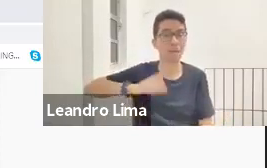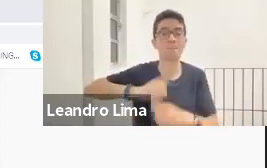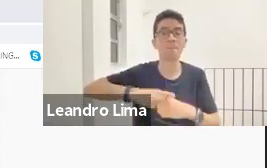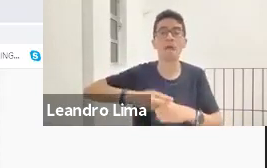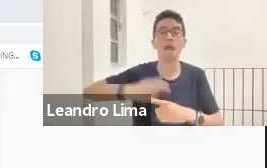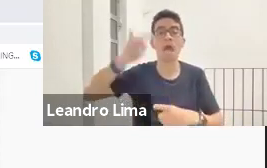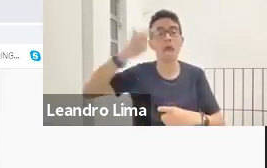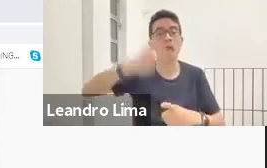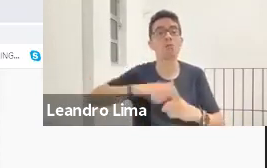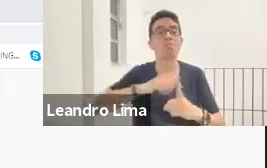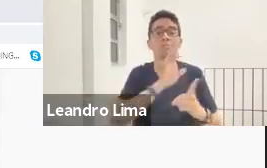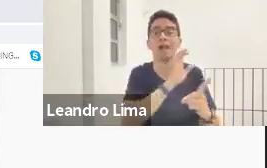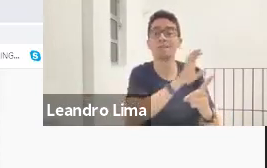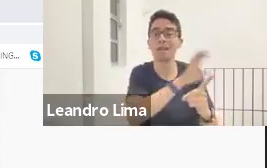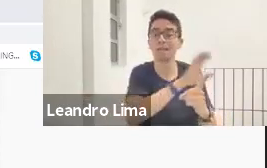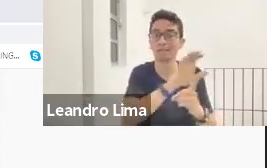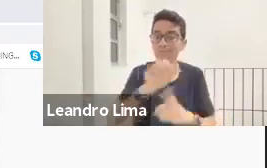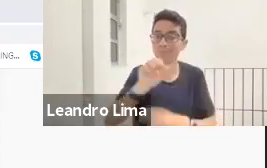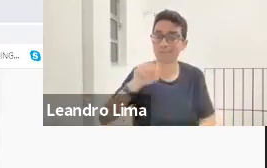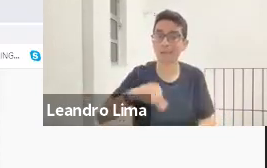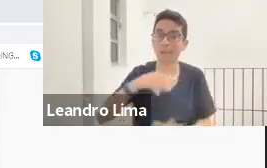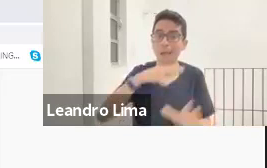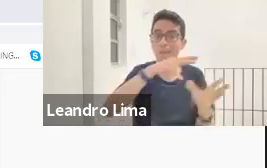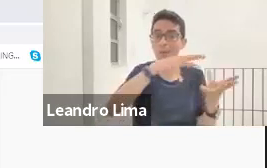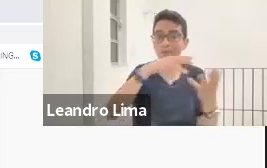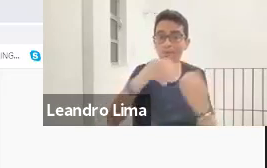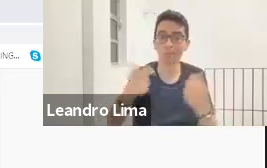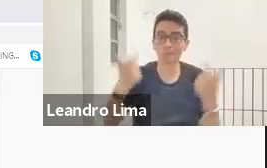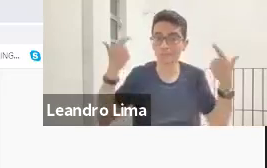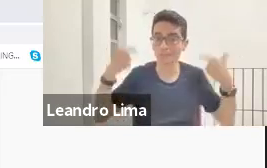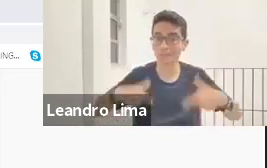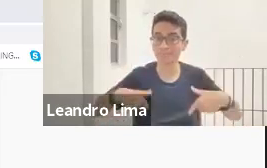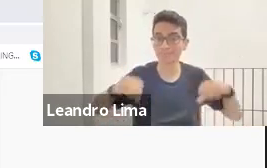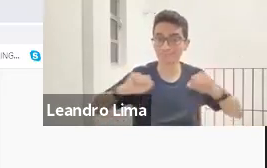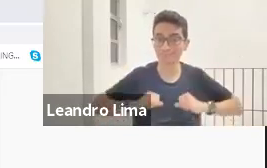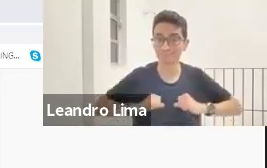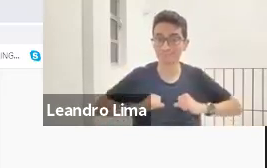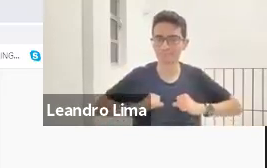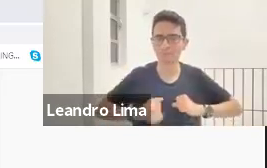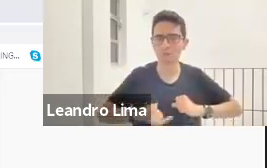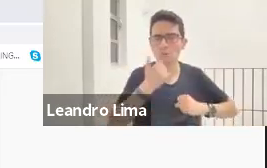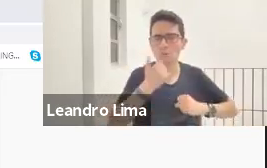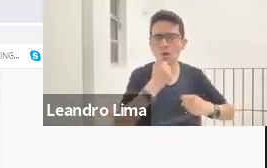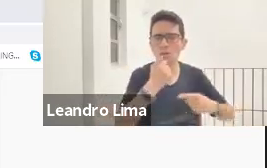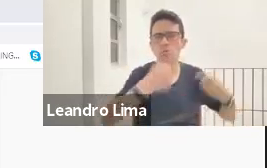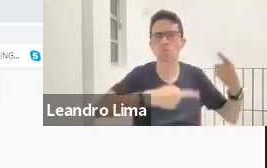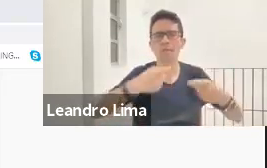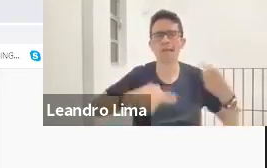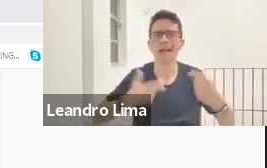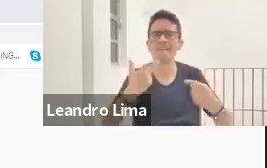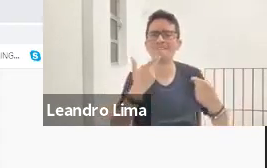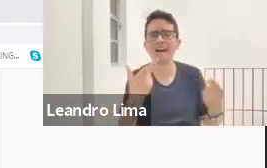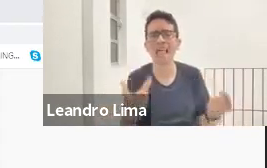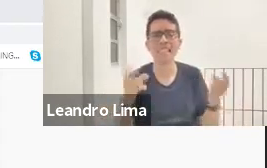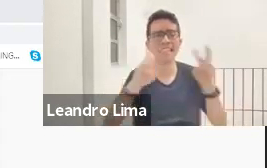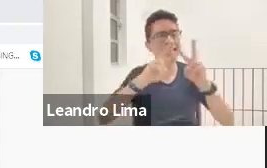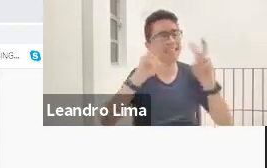I couldn't do that you're privileged. And I'm not going to. against that. that though, because so many people's